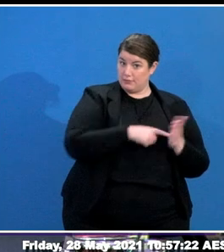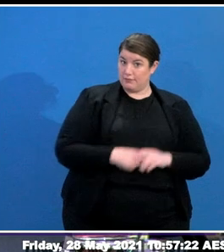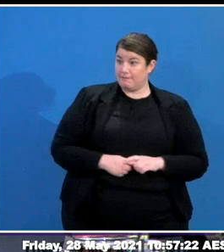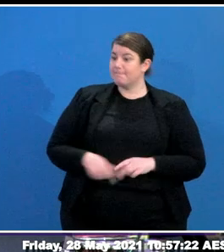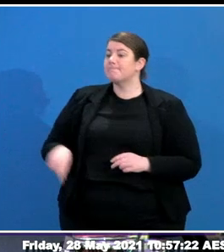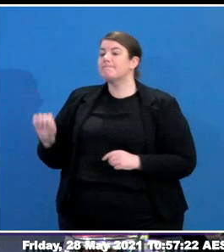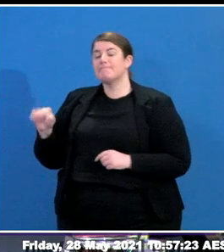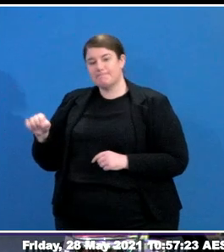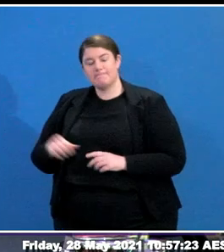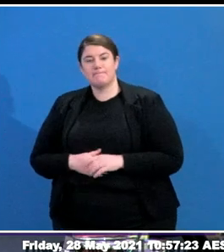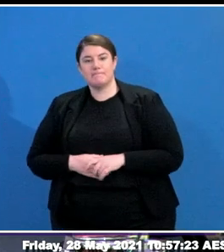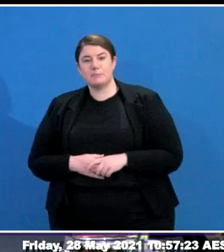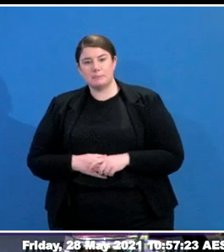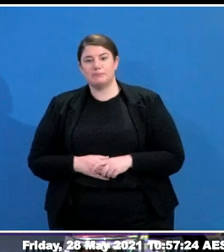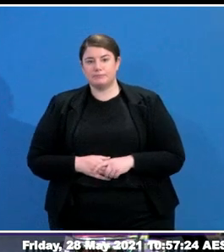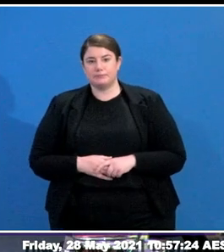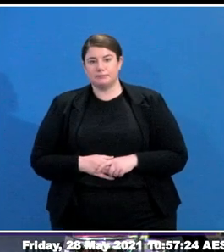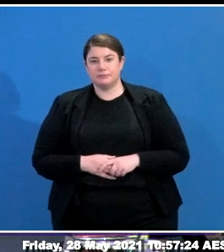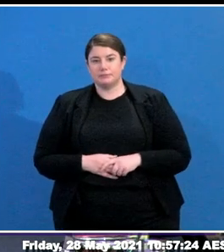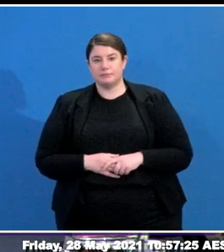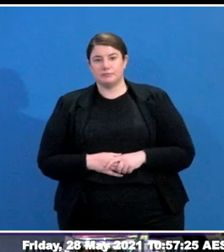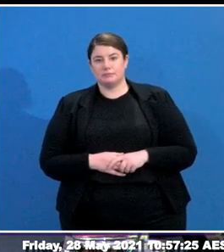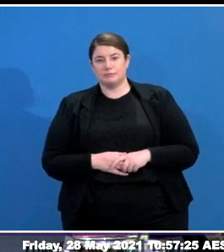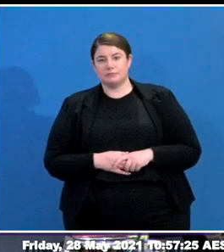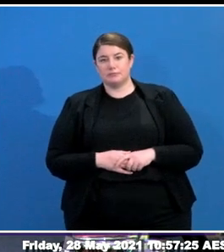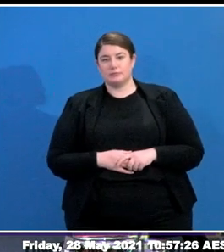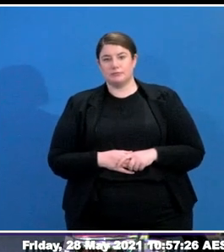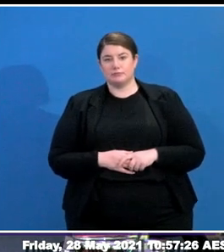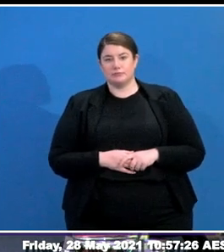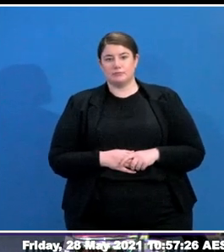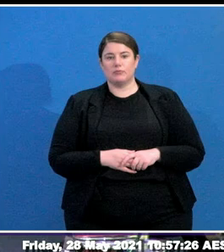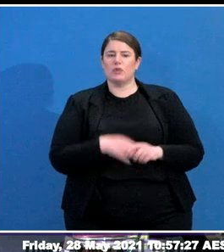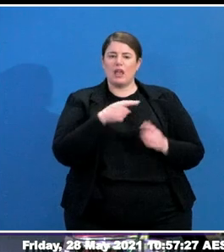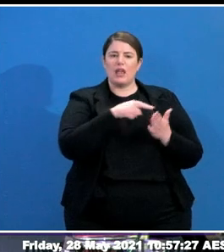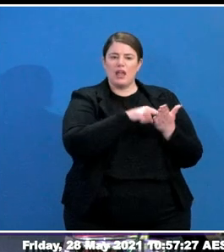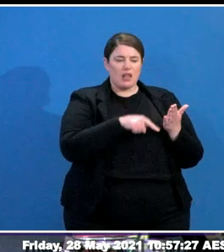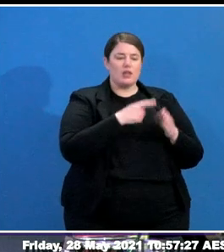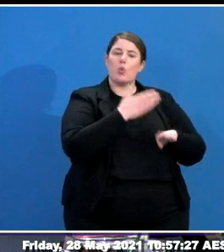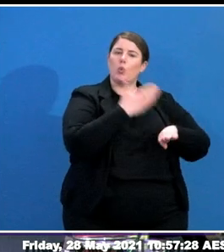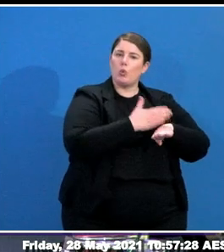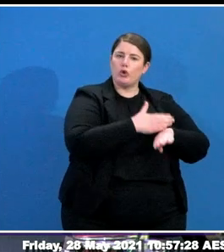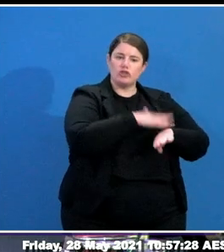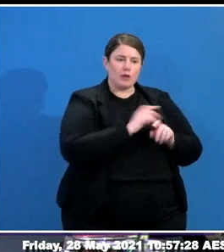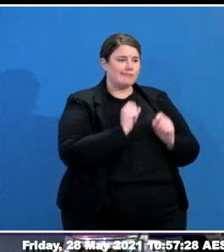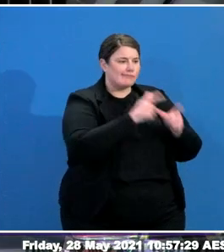And: - use Sunnyfield's resources, including your work time honestly and effectively. Yes.